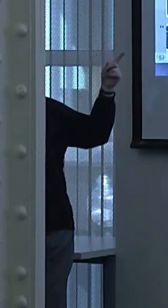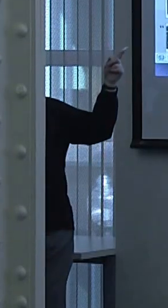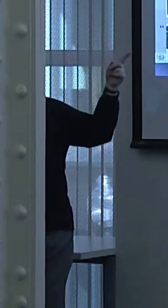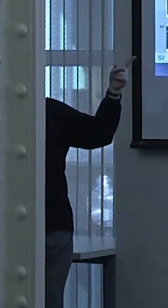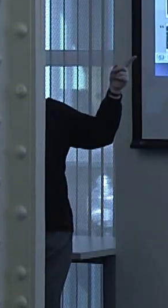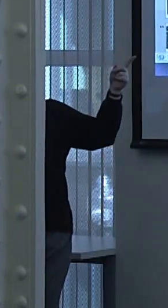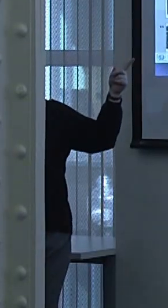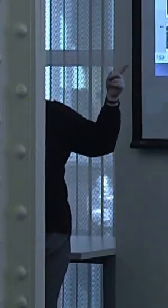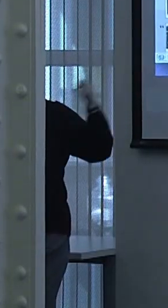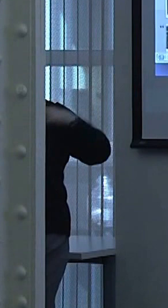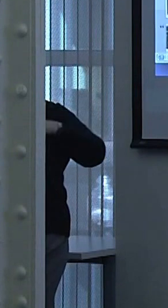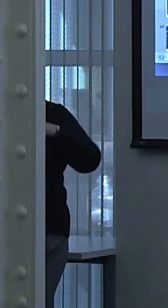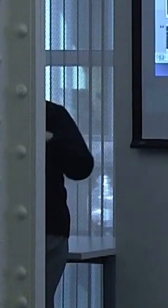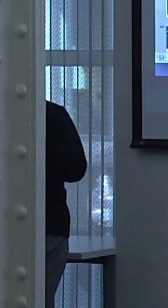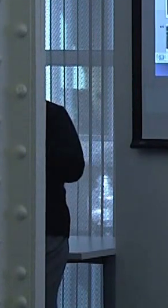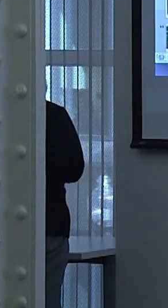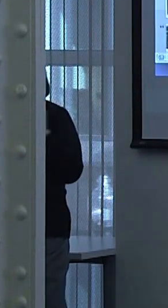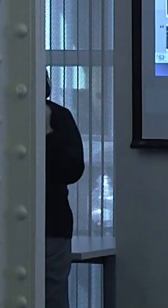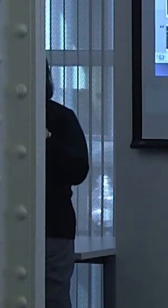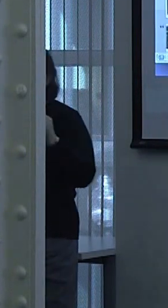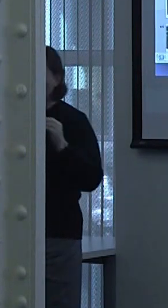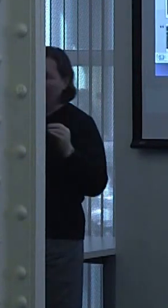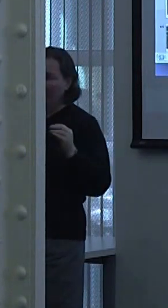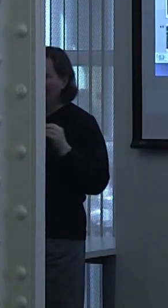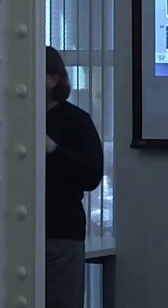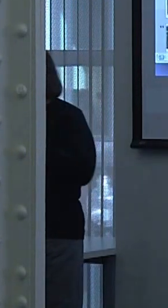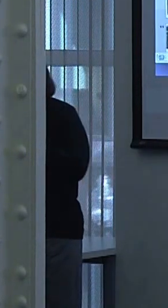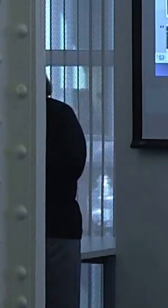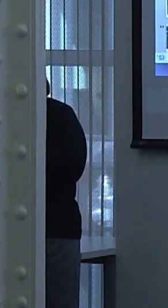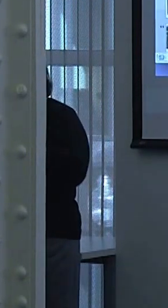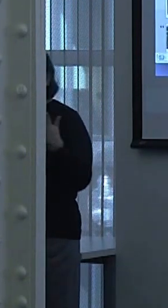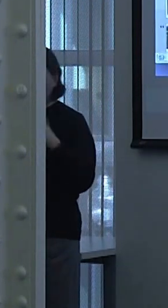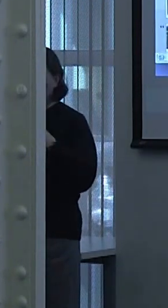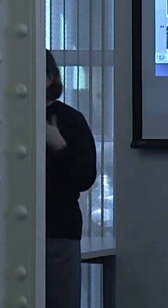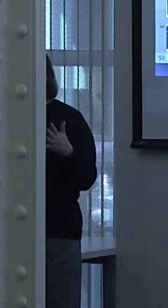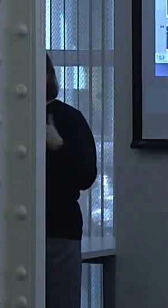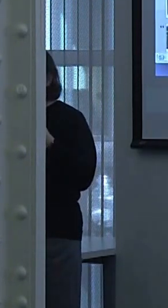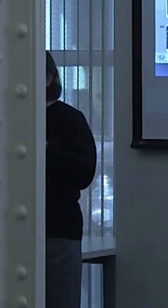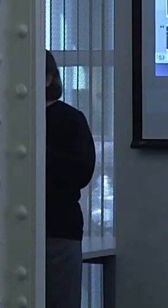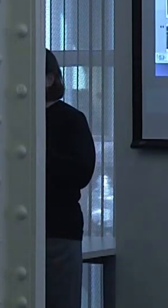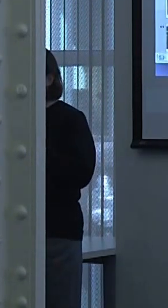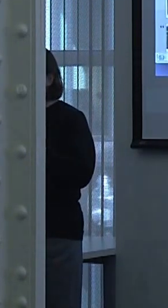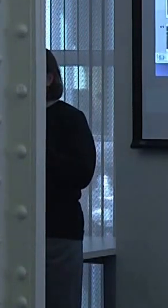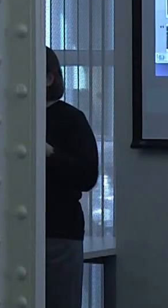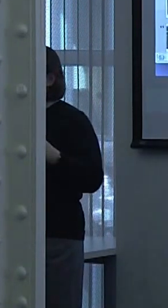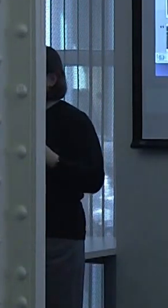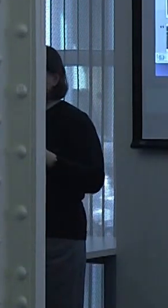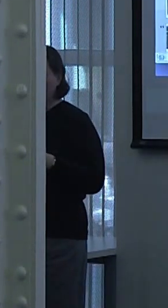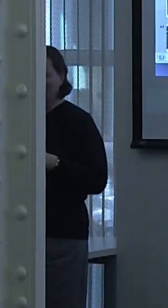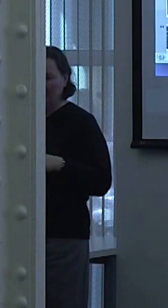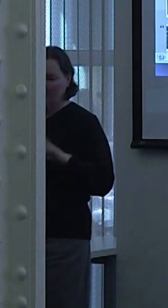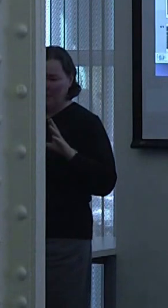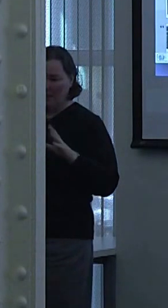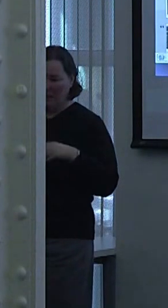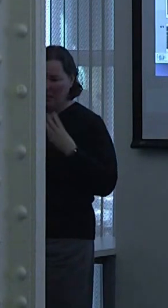which means, "Neither here, nor there", because, in the disability world, I always felt like the most Chicano person there,